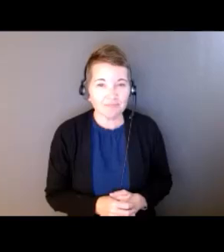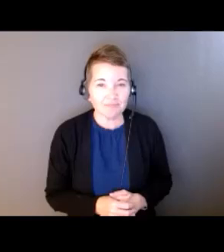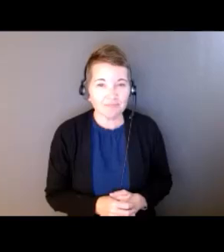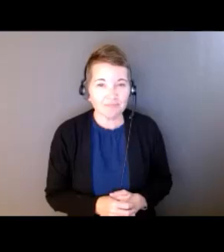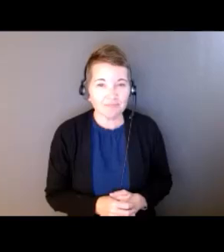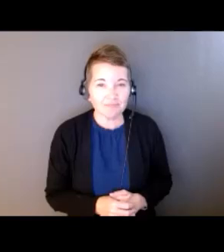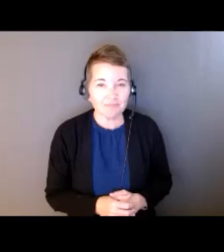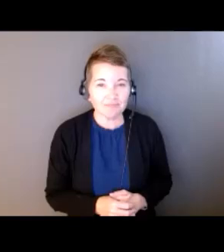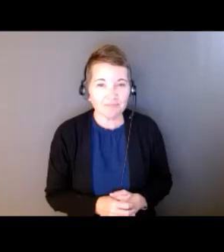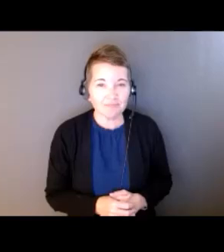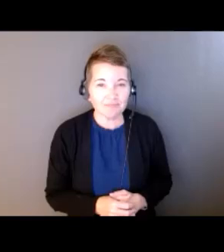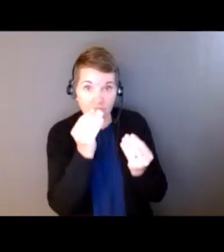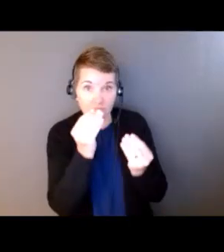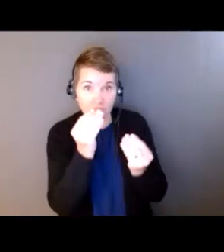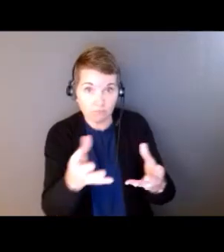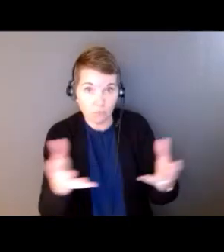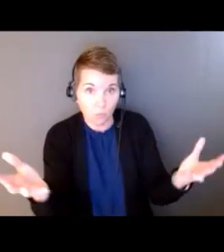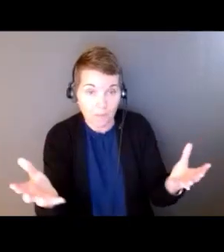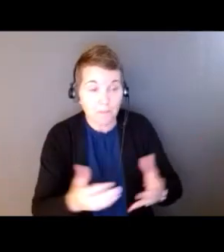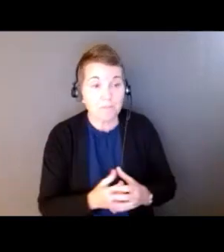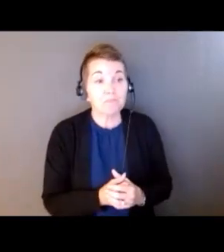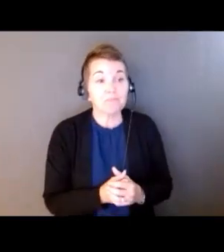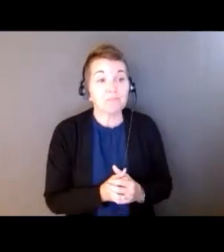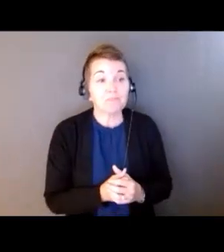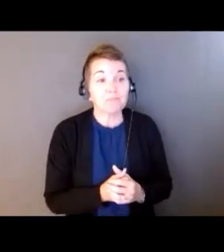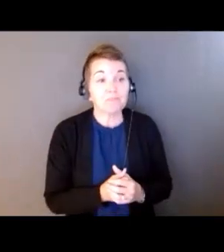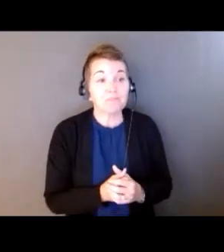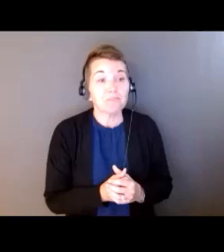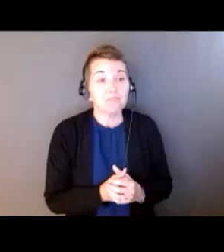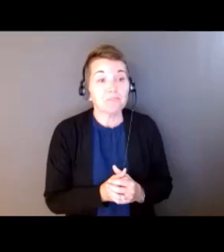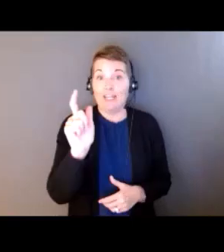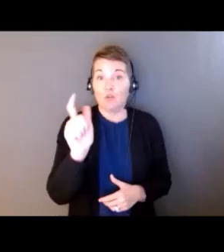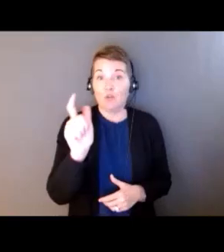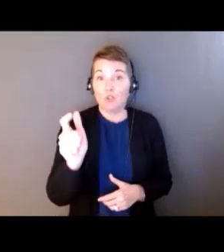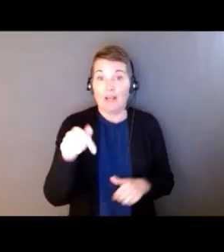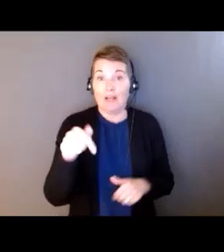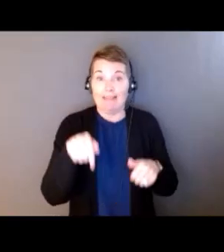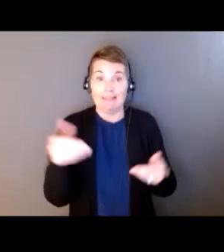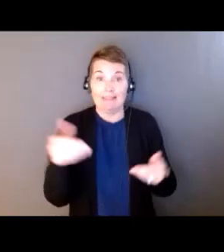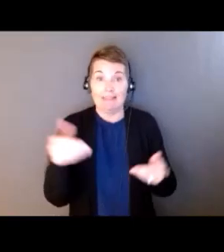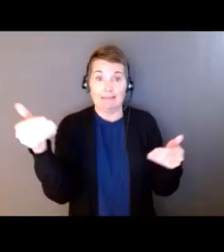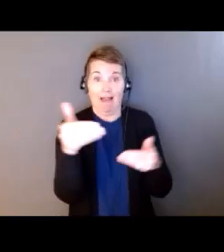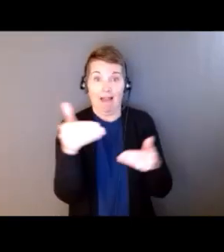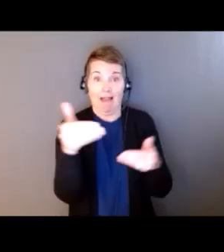We will send a PDF version of this slide presentation to all